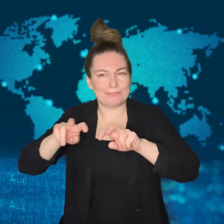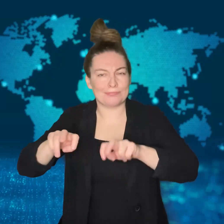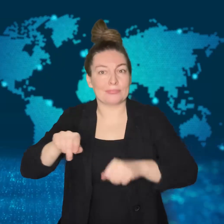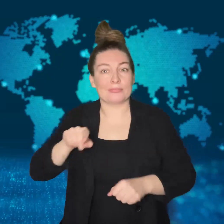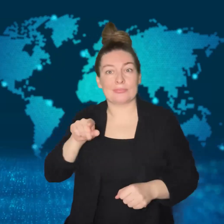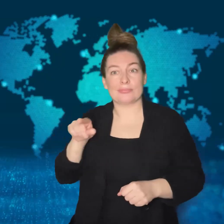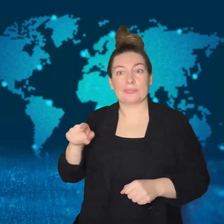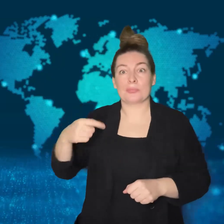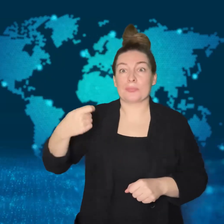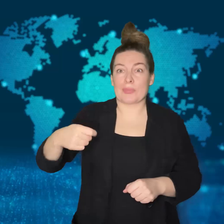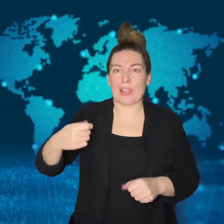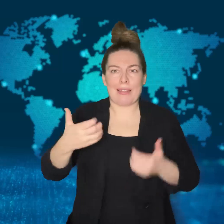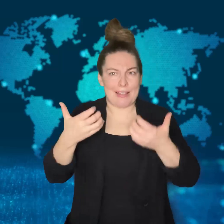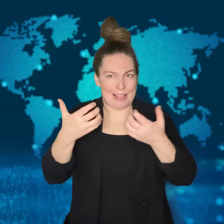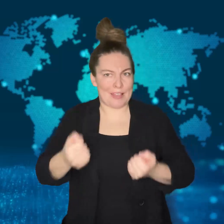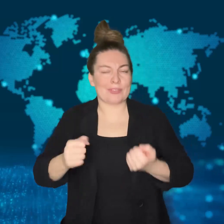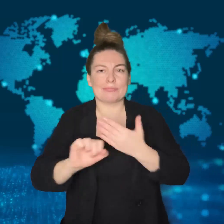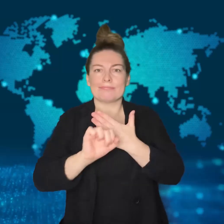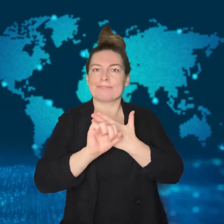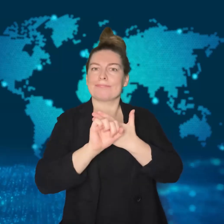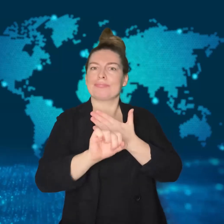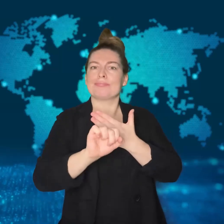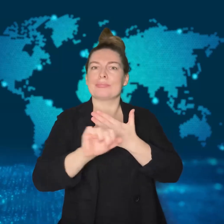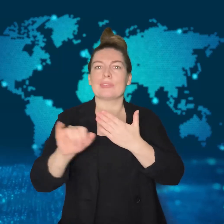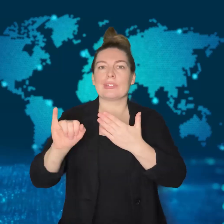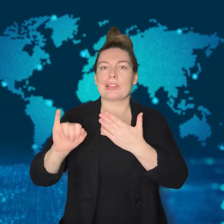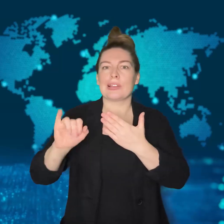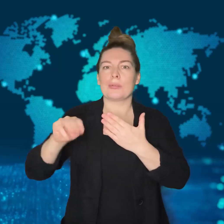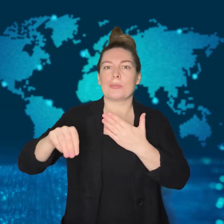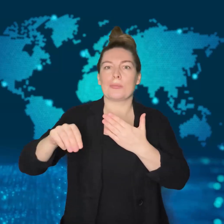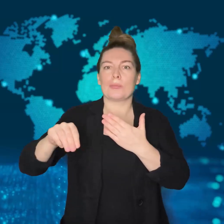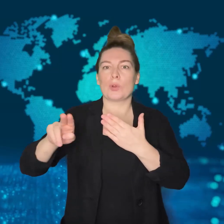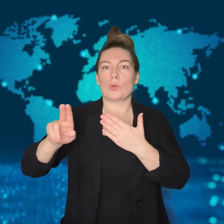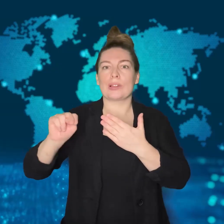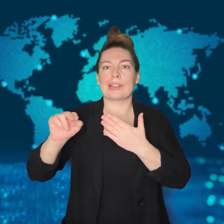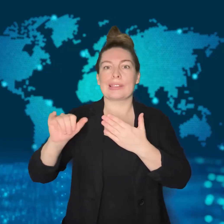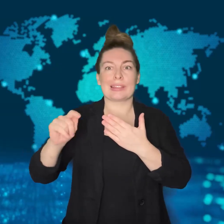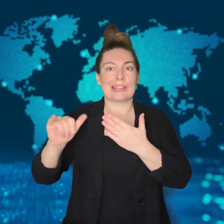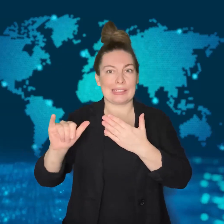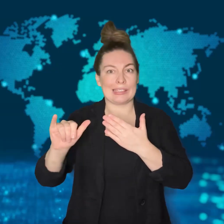This is what the opposition party, the Democratic Party,